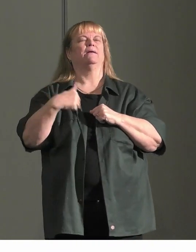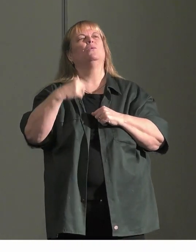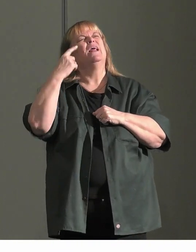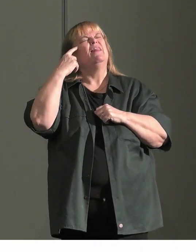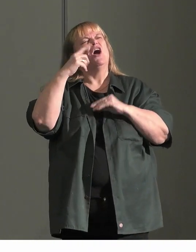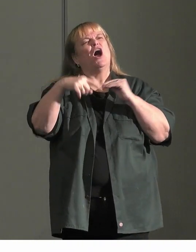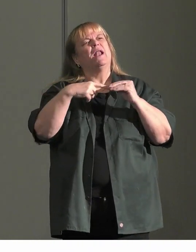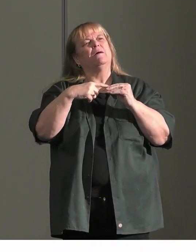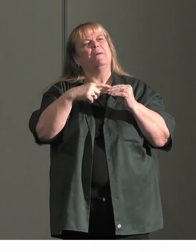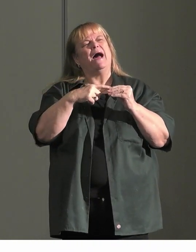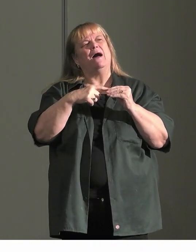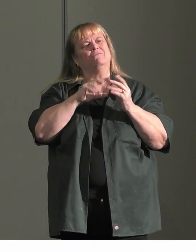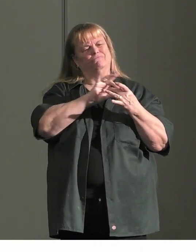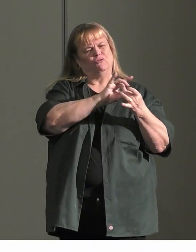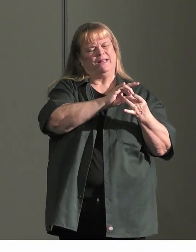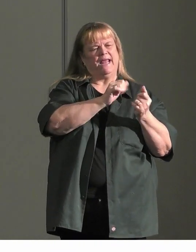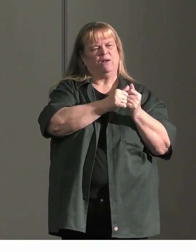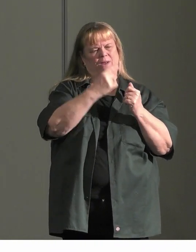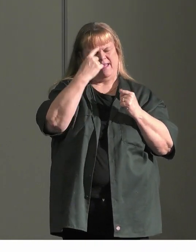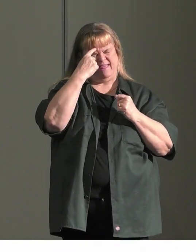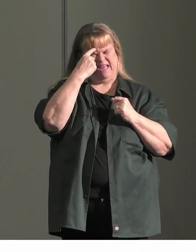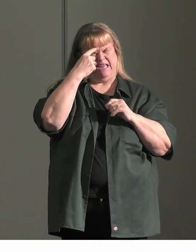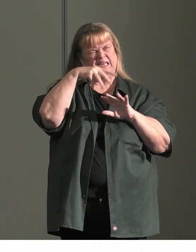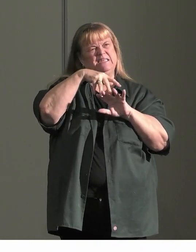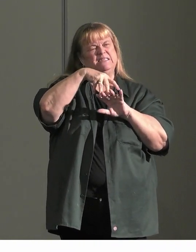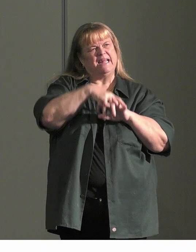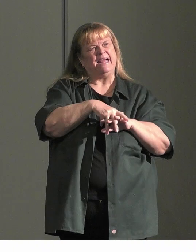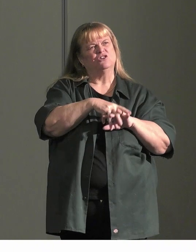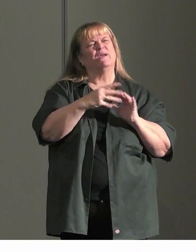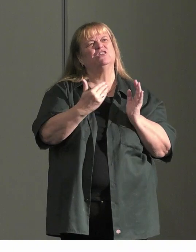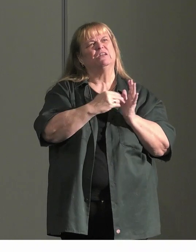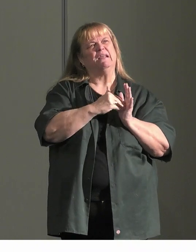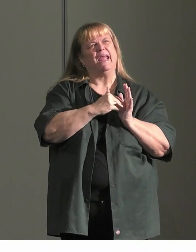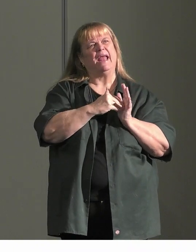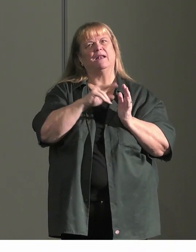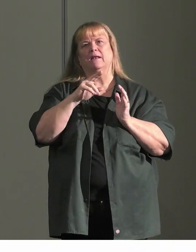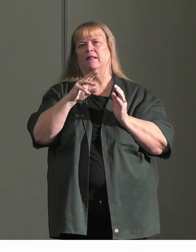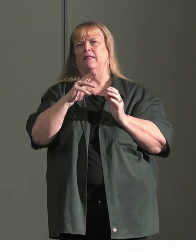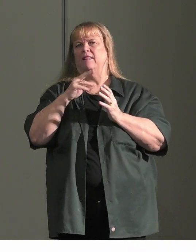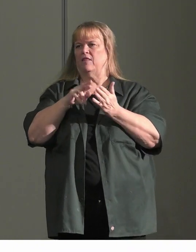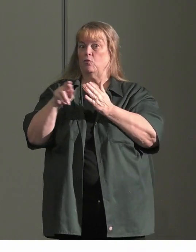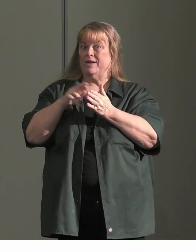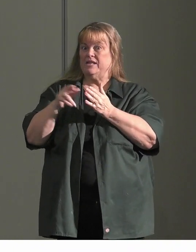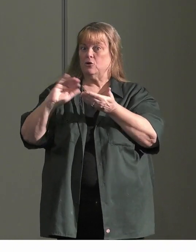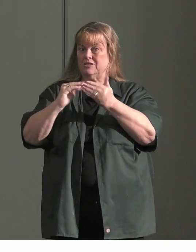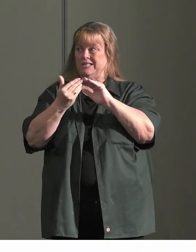it in terms of rethinking saturation. And the UX Research community when you